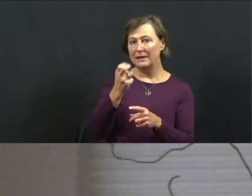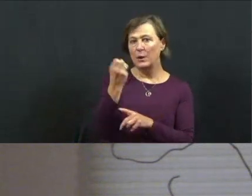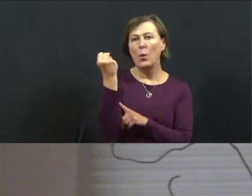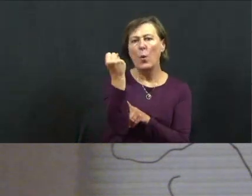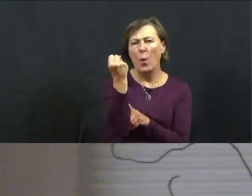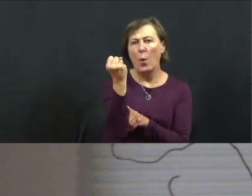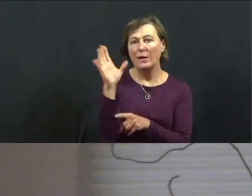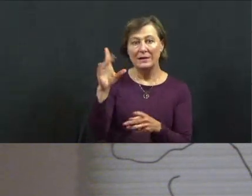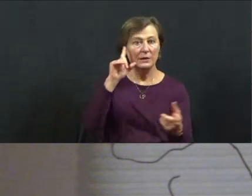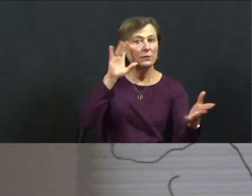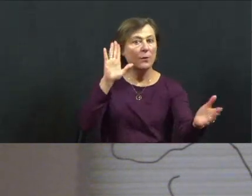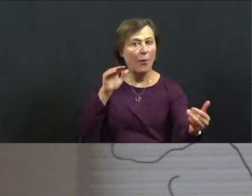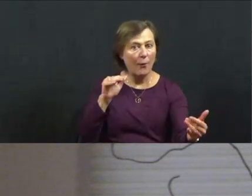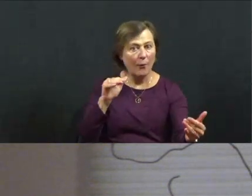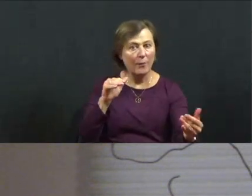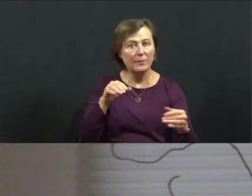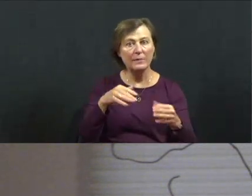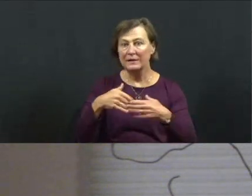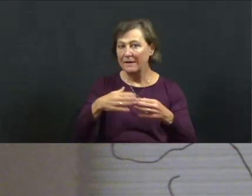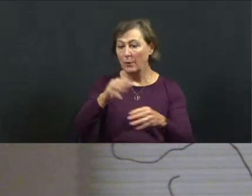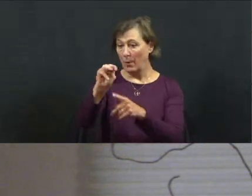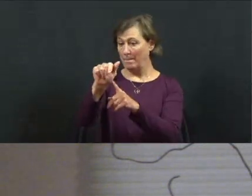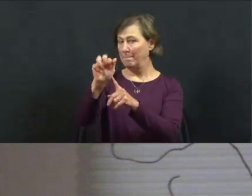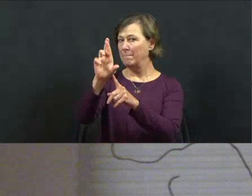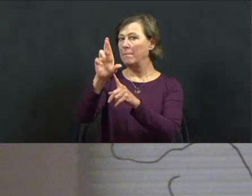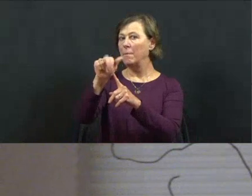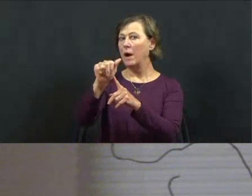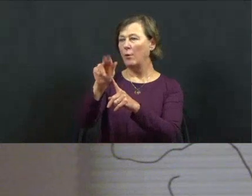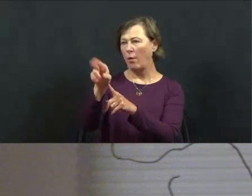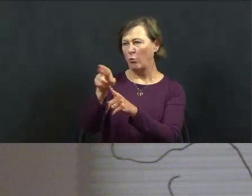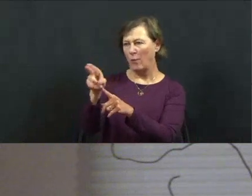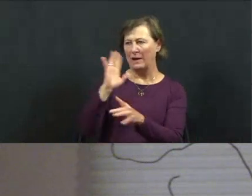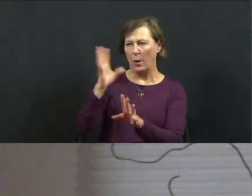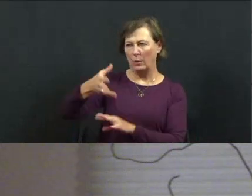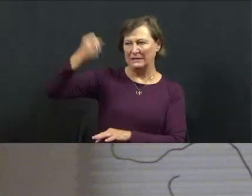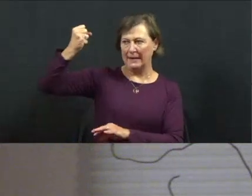even as Mara threatens to take it away from him.